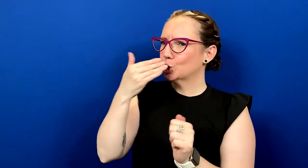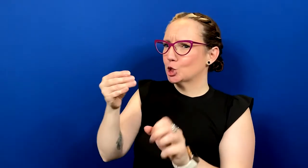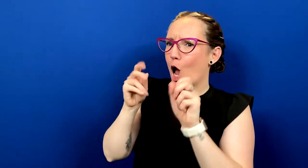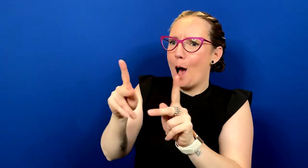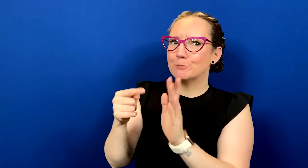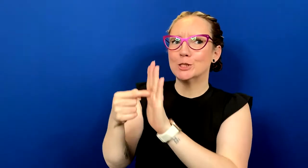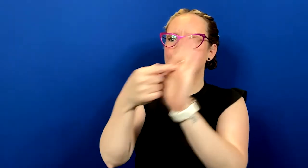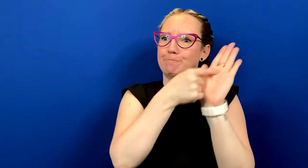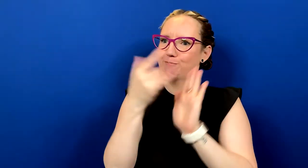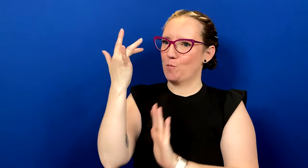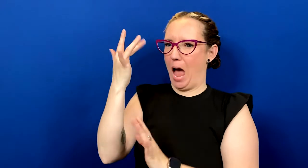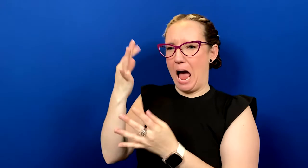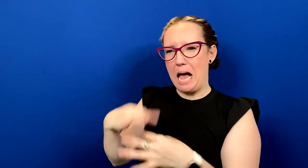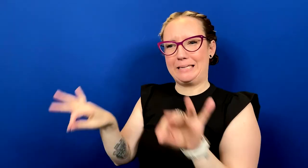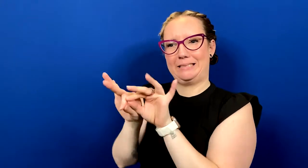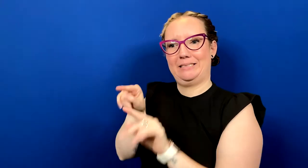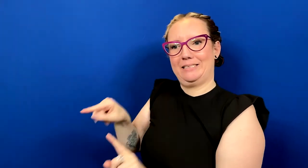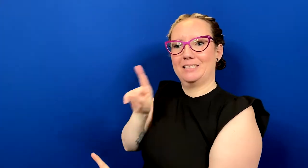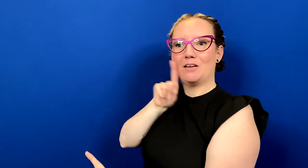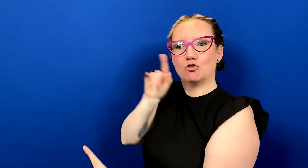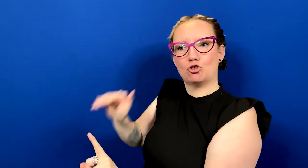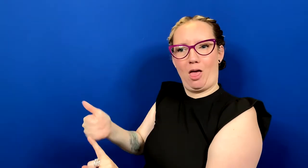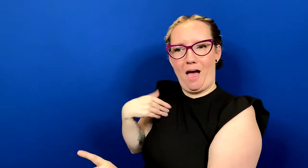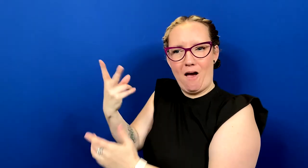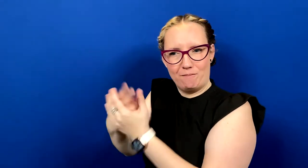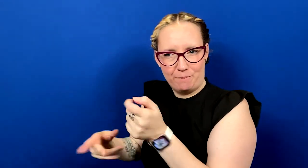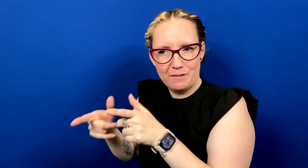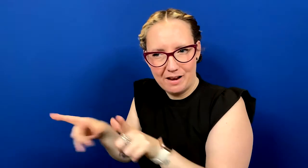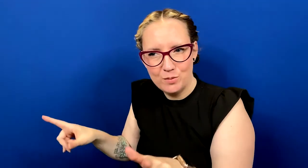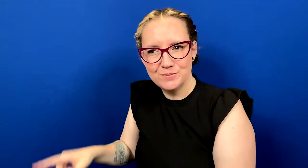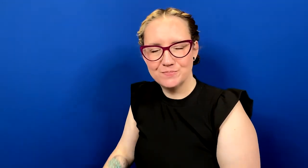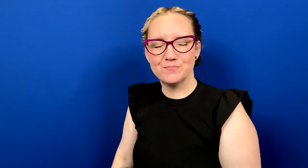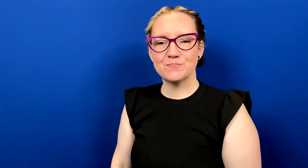This is a really good opportunity to showcase the importance of bilingualism for a Deaf child.